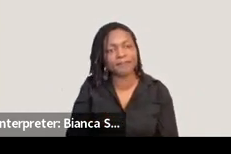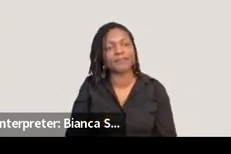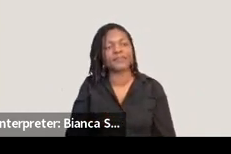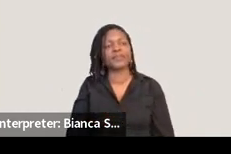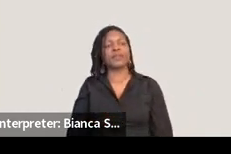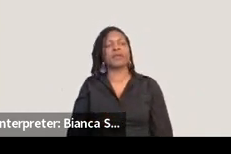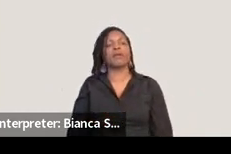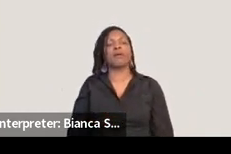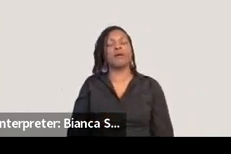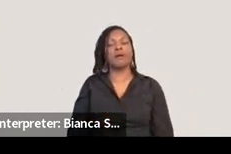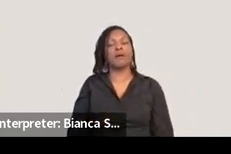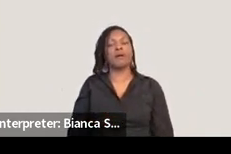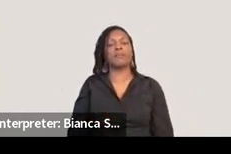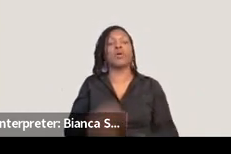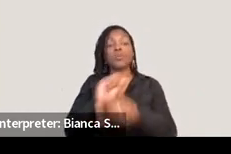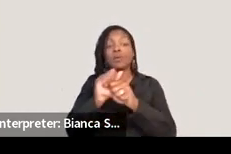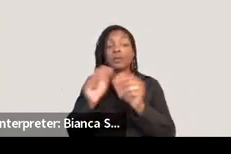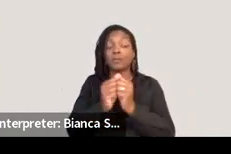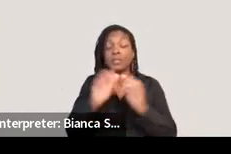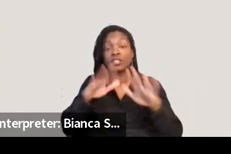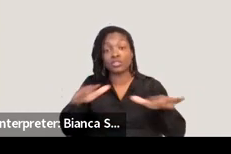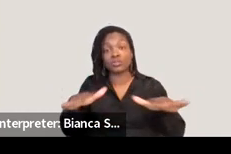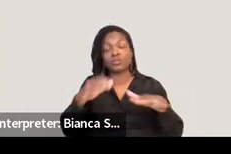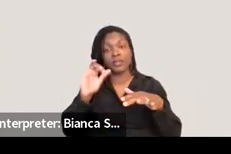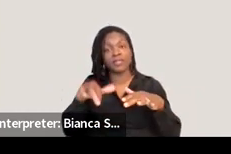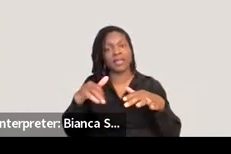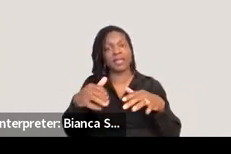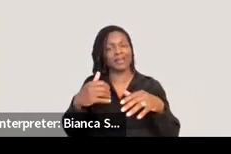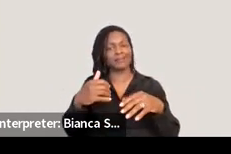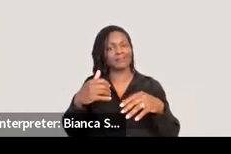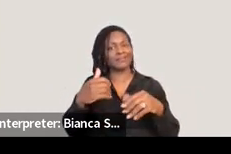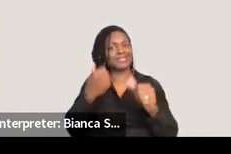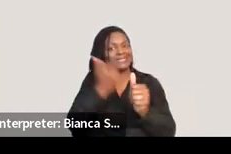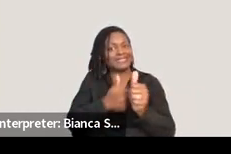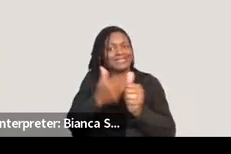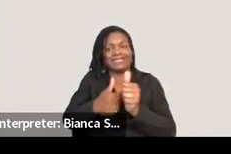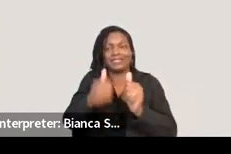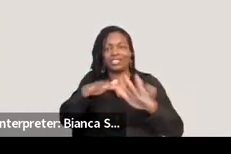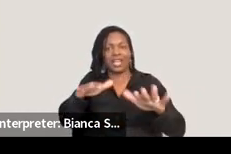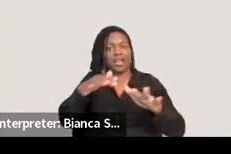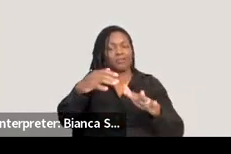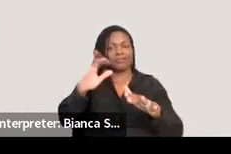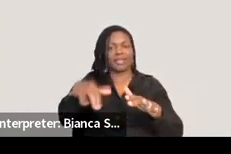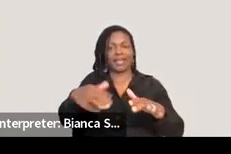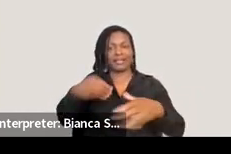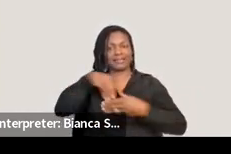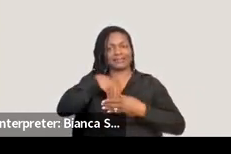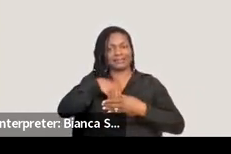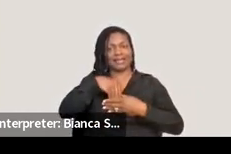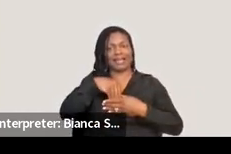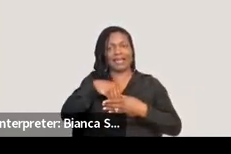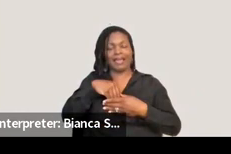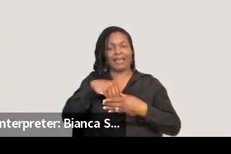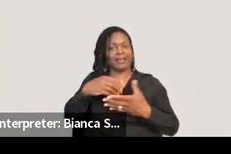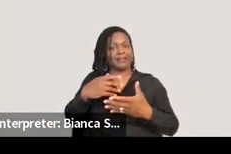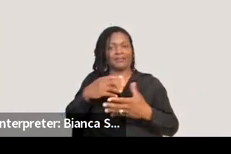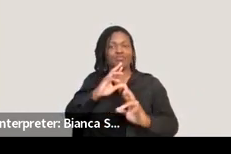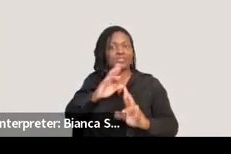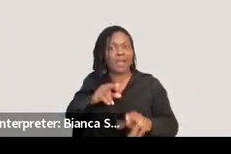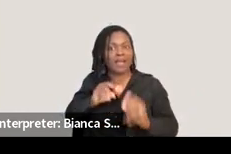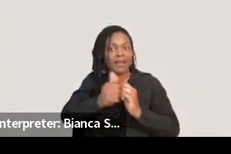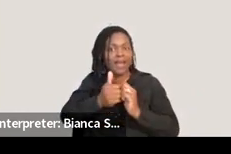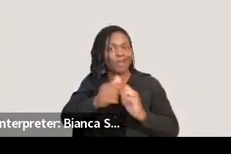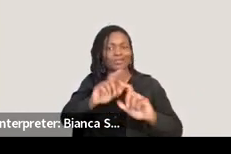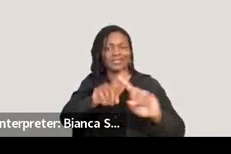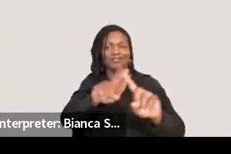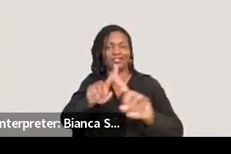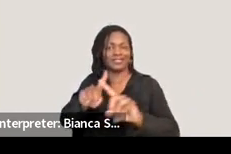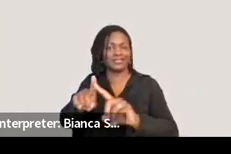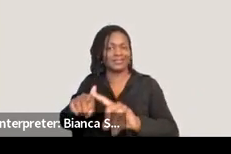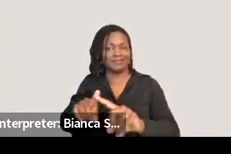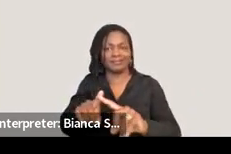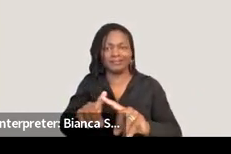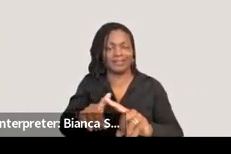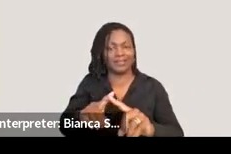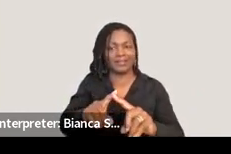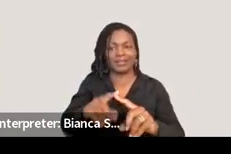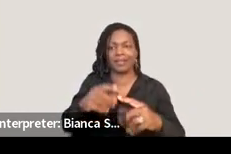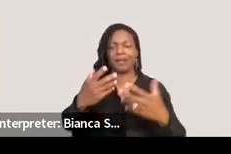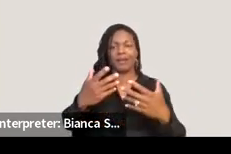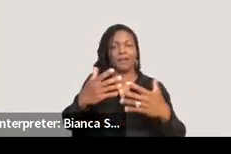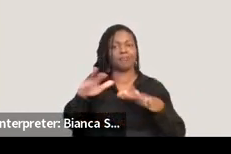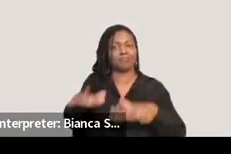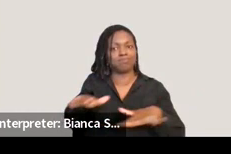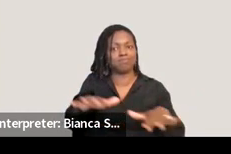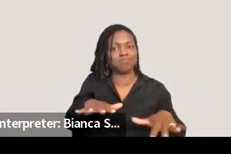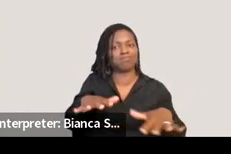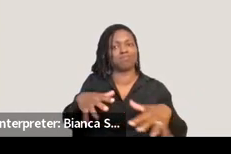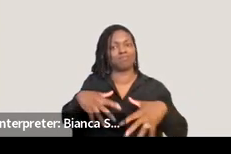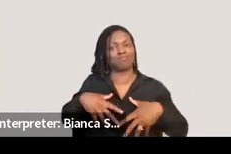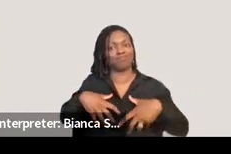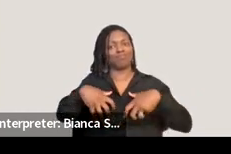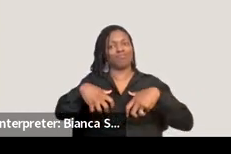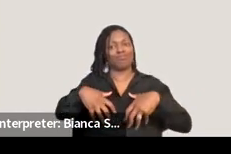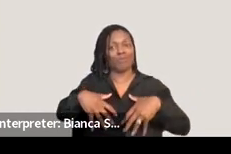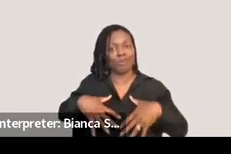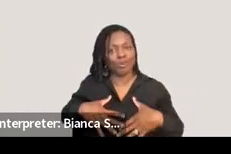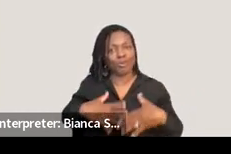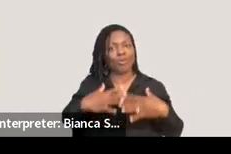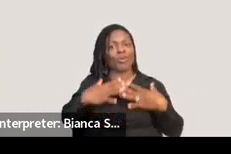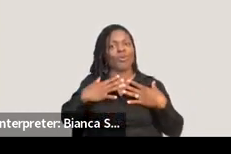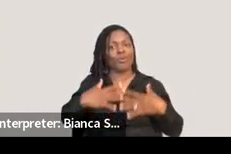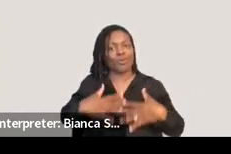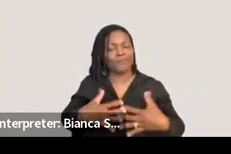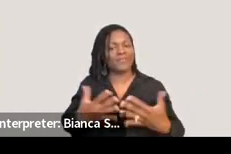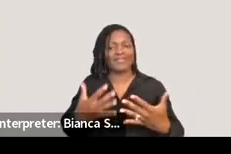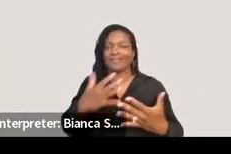And always be aware that every child's temperament is different. And every child's response. Will be different and recognizing that your reaction and understanding of those different temperaments are very, very important to their success.